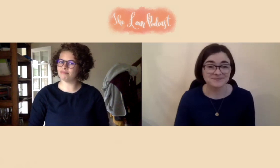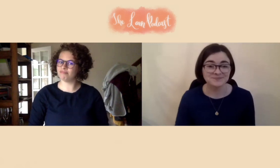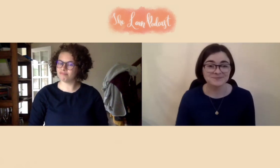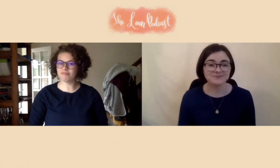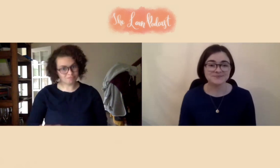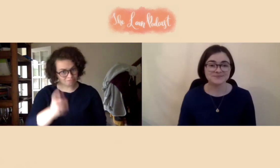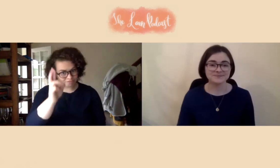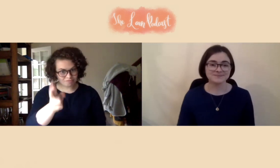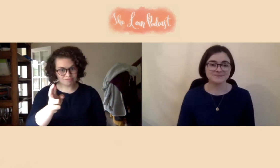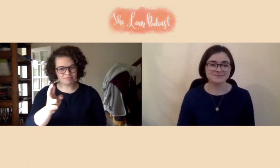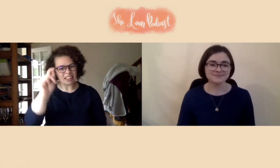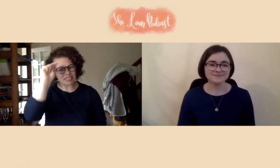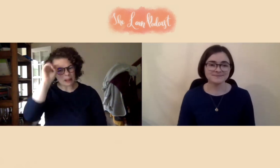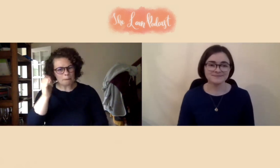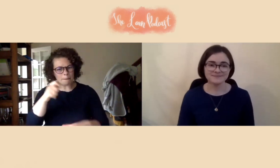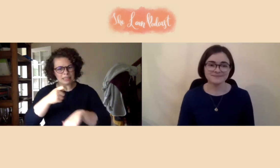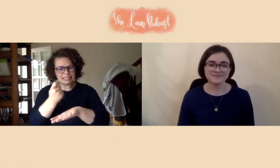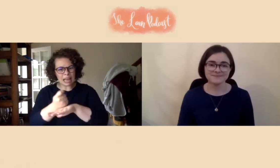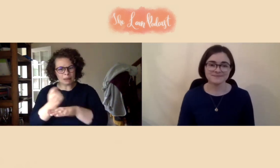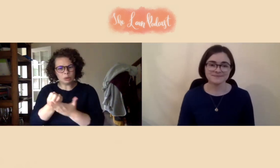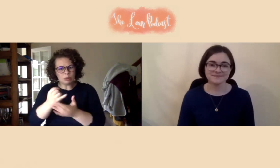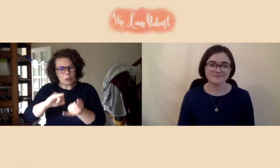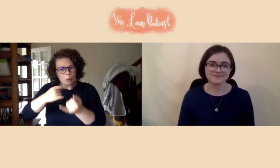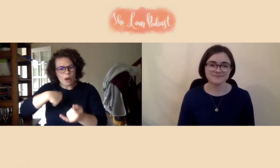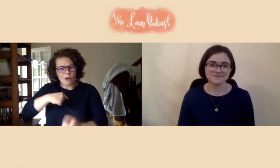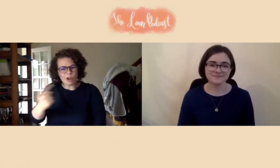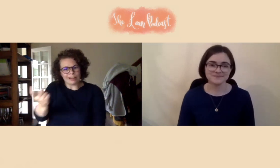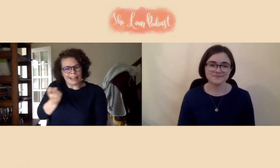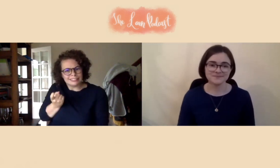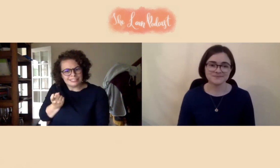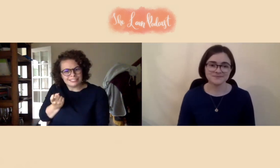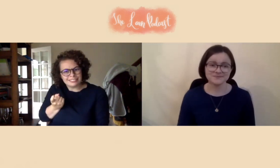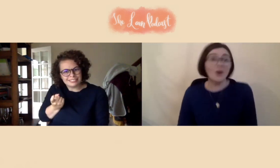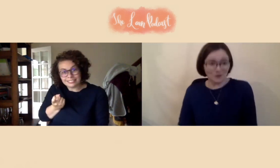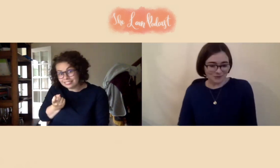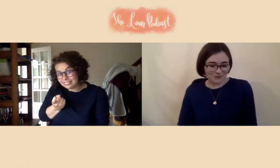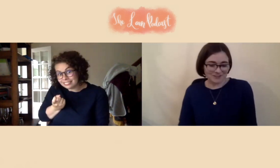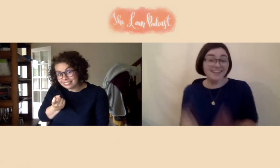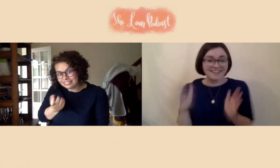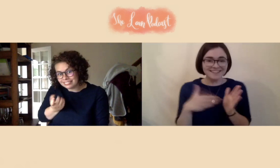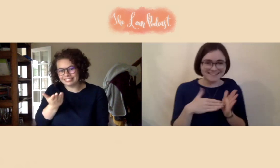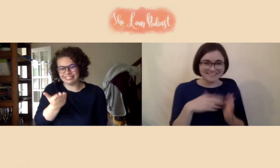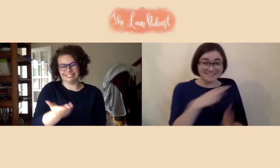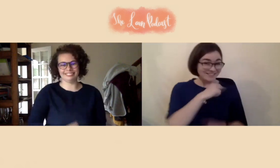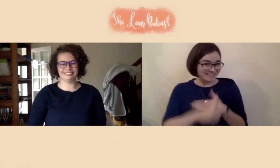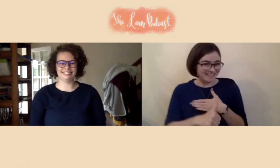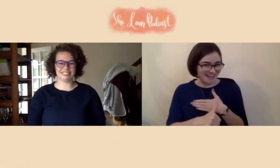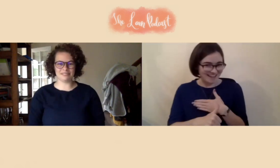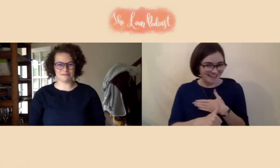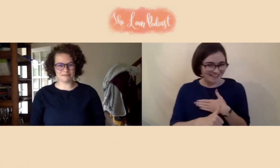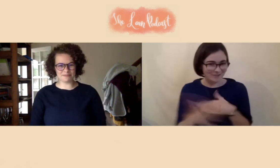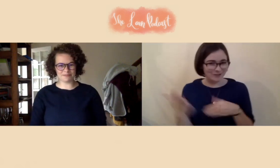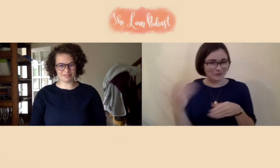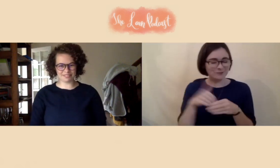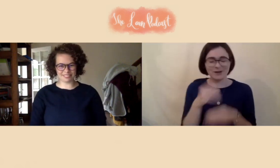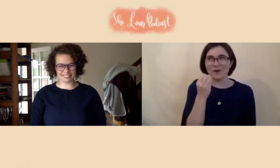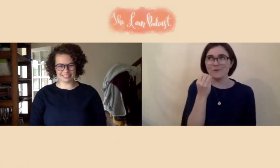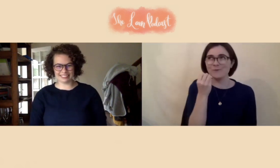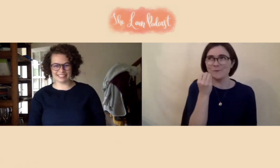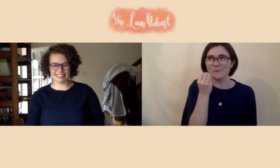introduced who our guest is. Oh, on that note. So today we are joined by a wonderful guest.